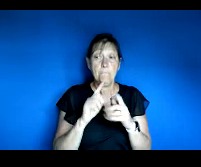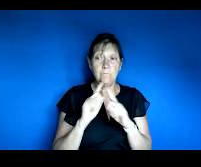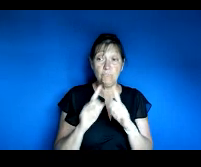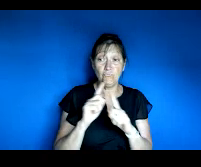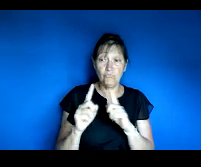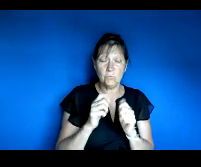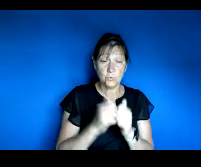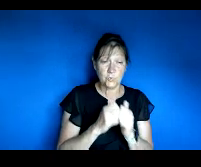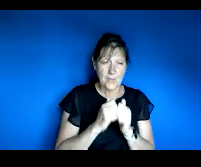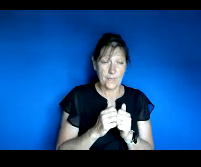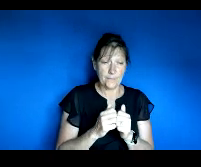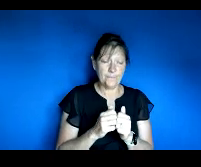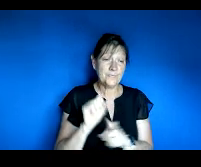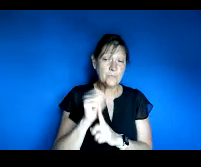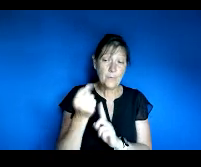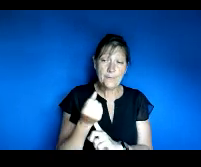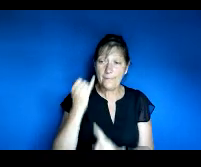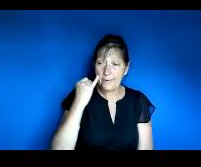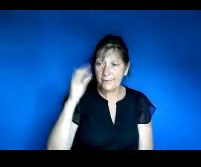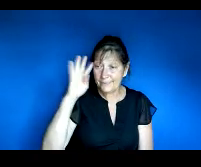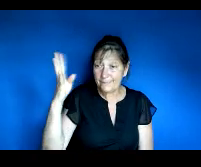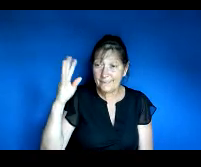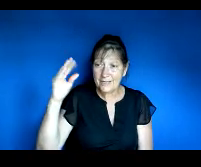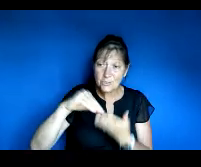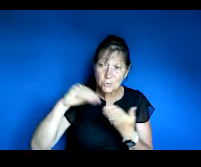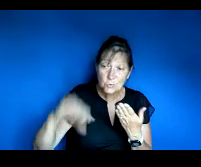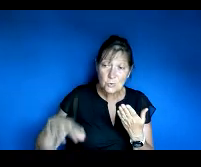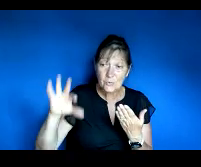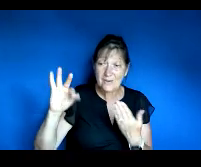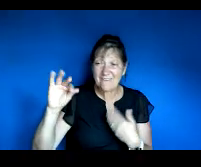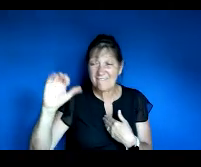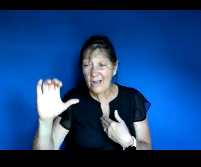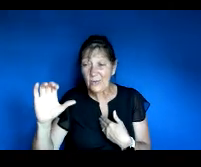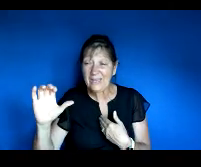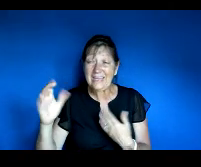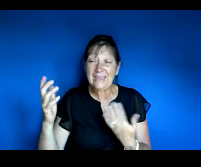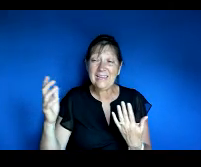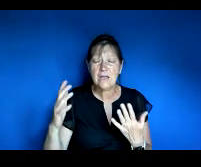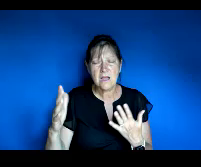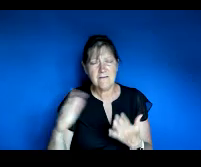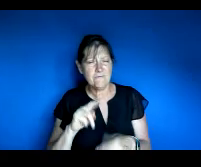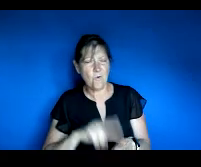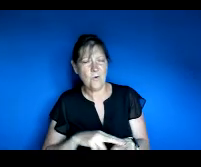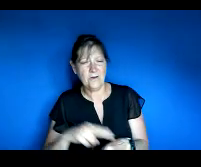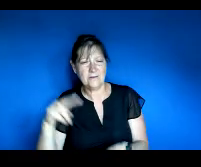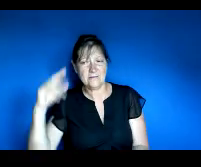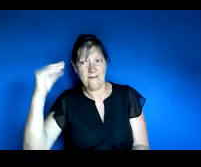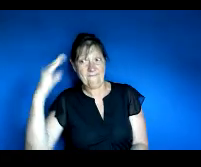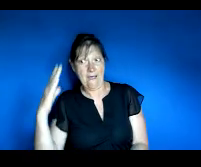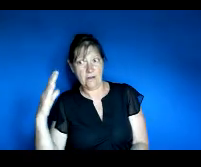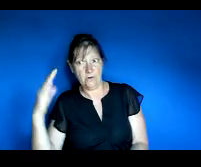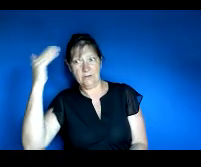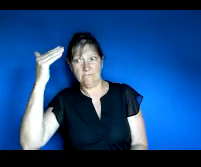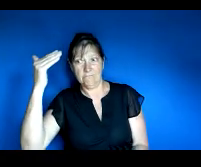in a situation of a student and a faculty member, there's a hierarchy involved there. And so one of the rules of our office, beyond just kind of making these determinations